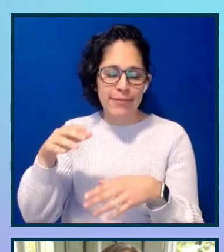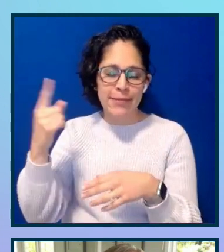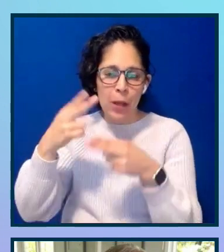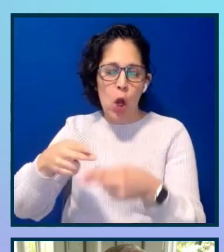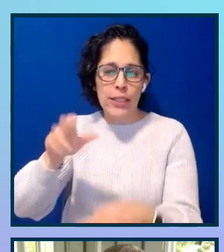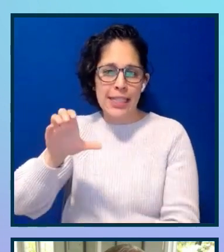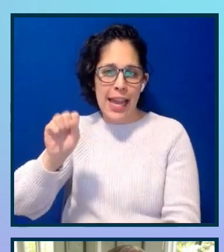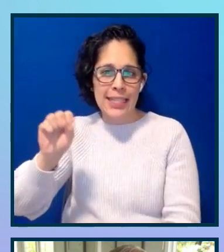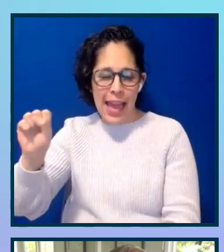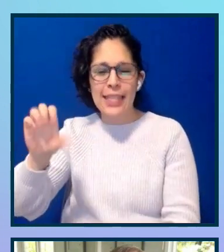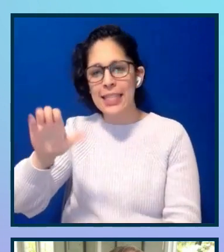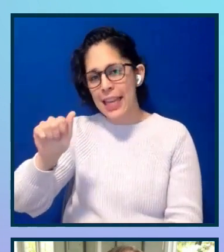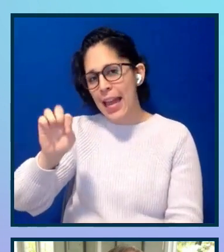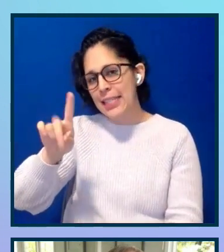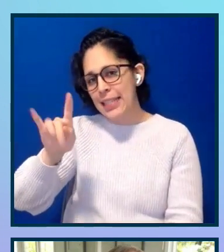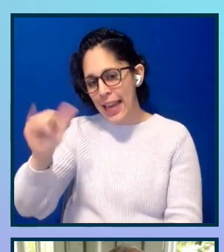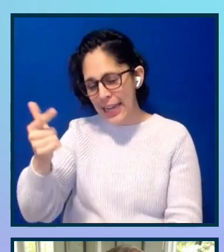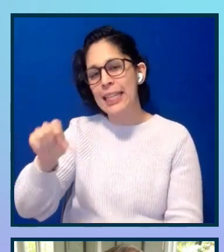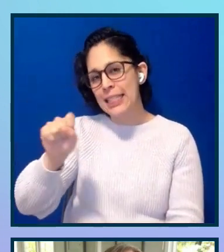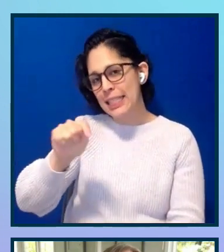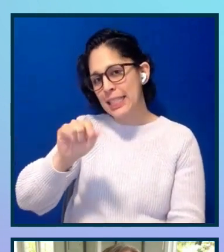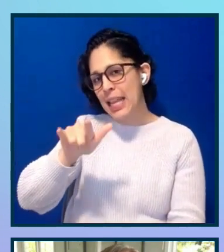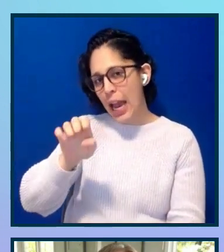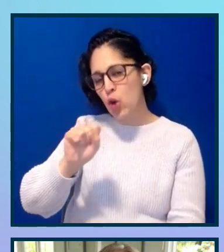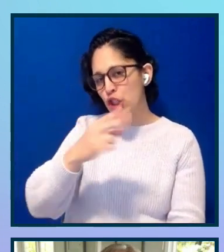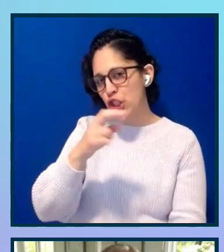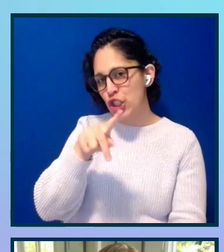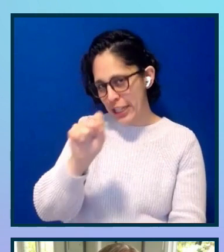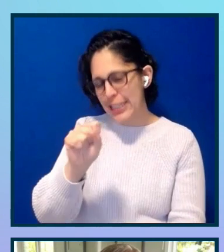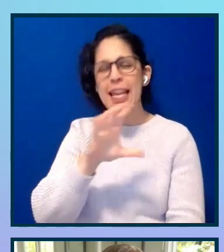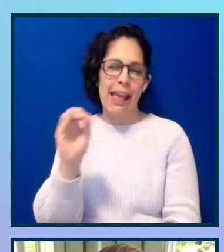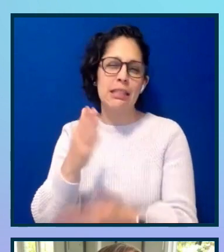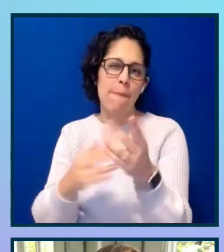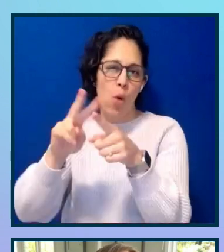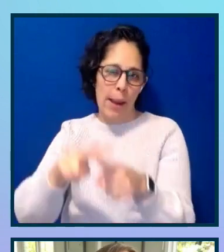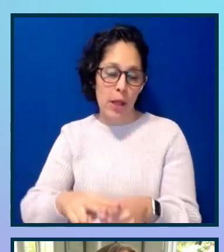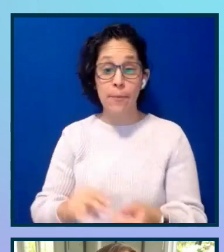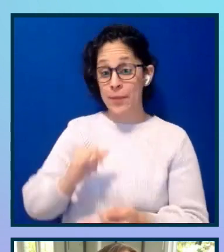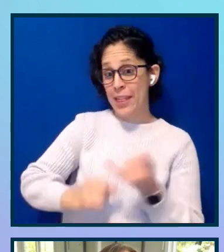and some controlled vocabulary. By the way, at the very end, there's a little bonus that you're gonna love at the end